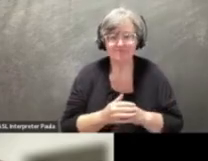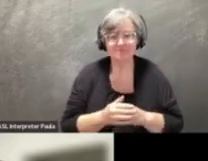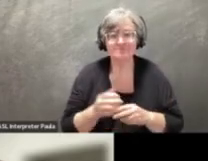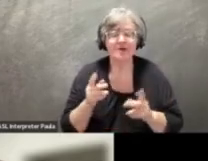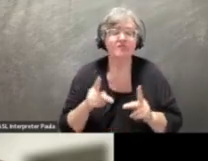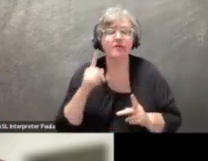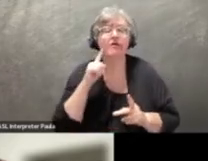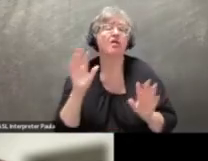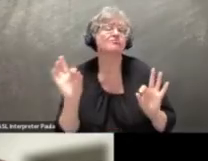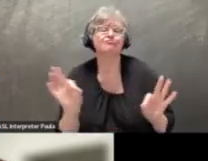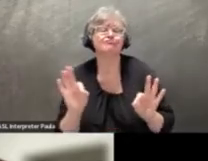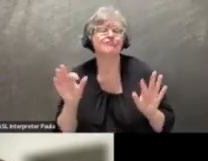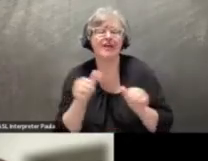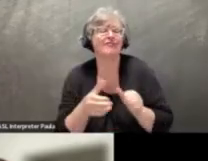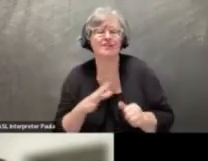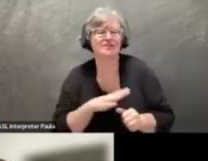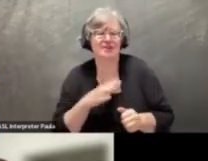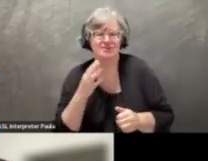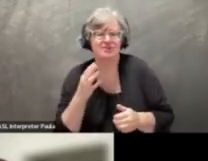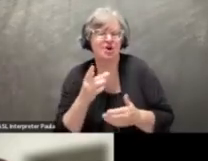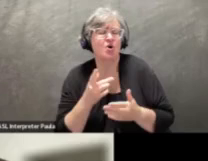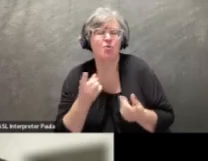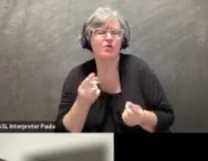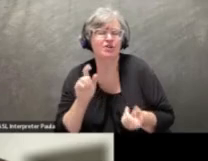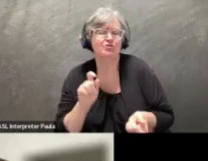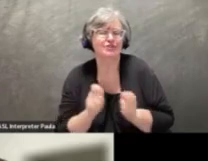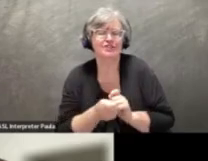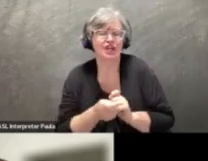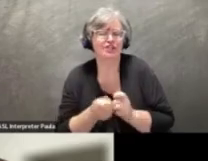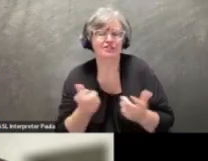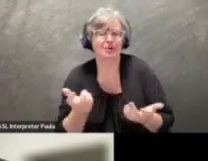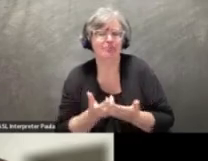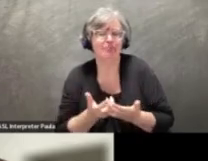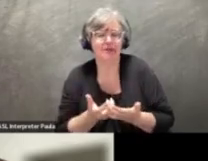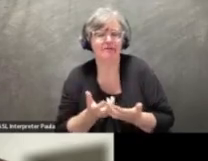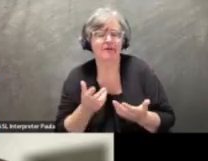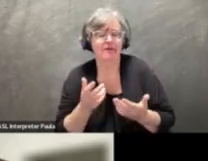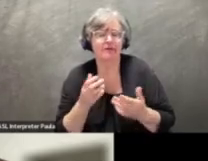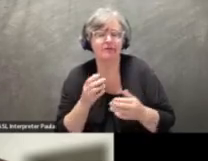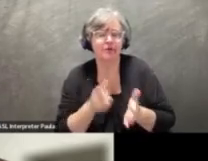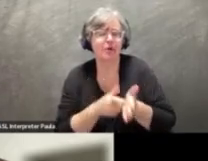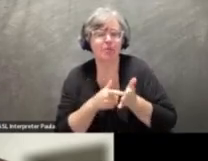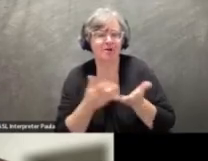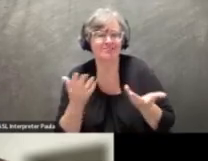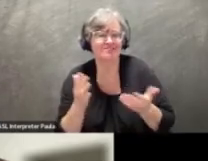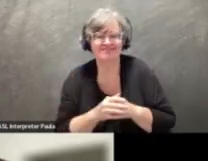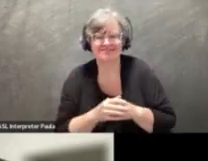is. What do I need to change so I can meet the requirements I need to meet without changing my practice? You know, that's like rearranging the furniture in